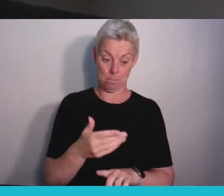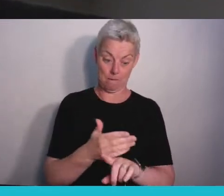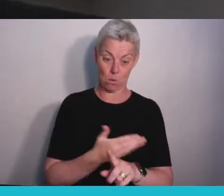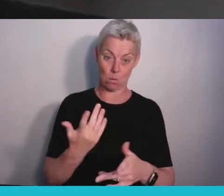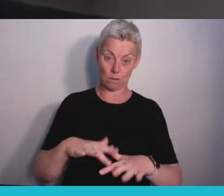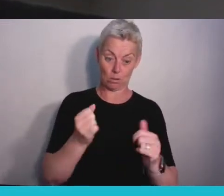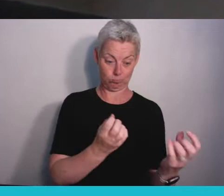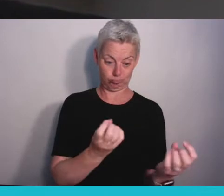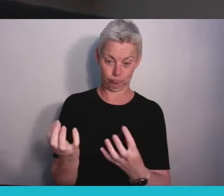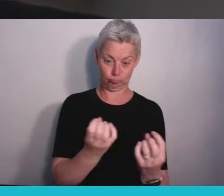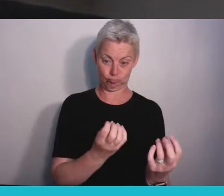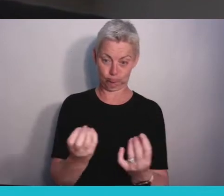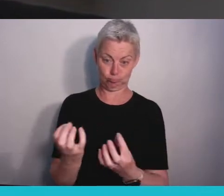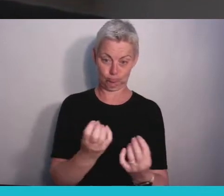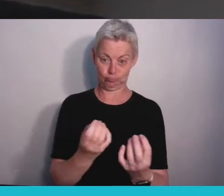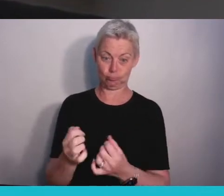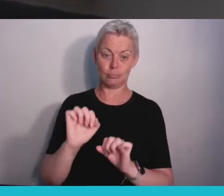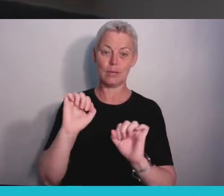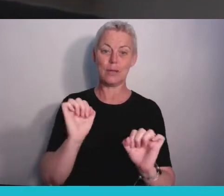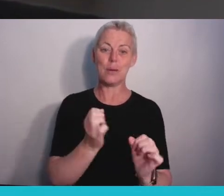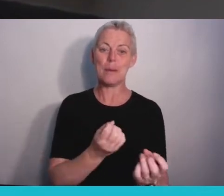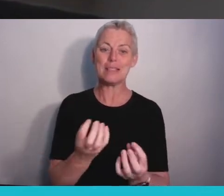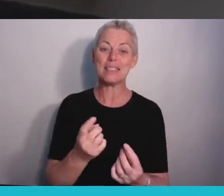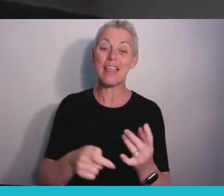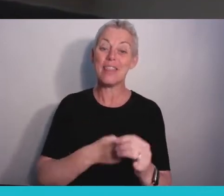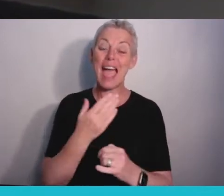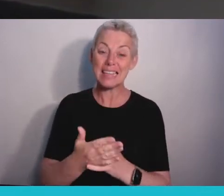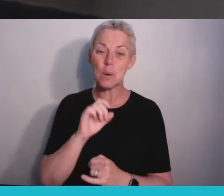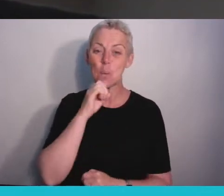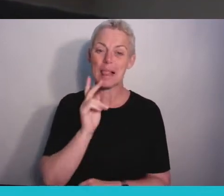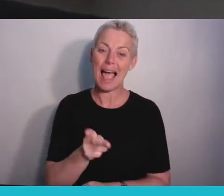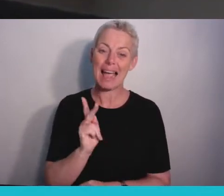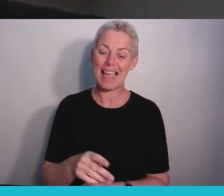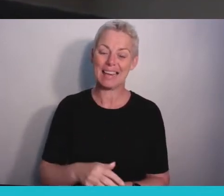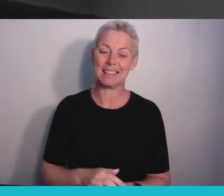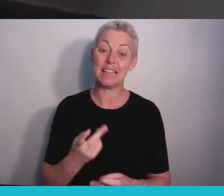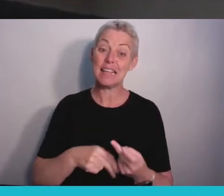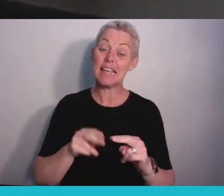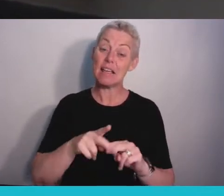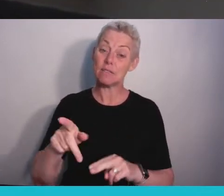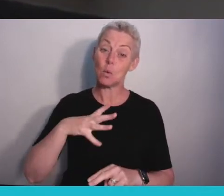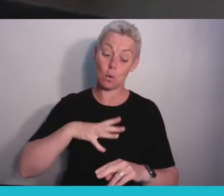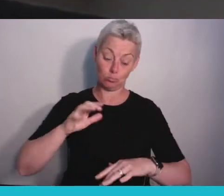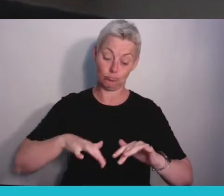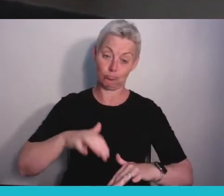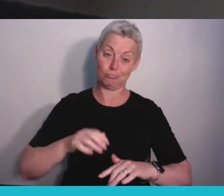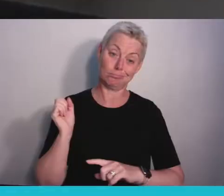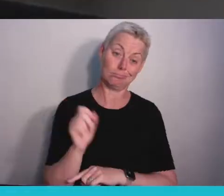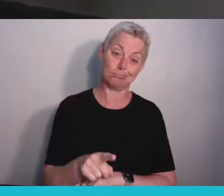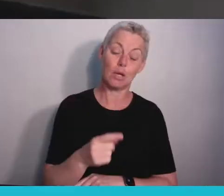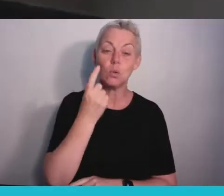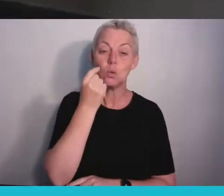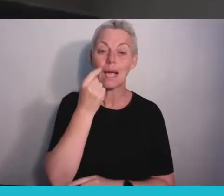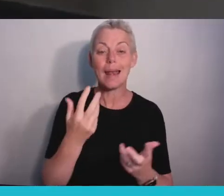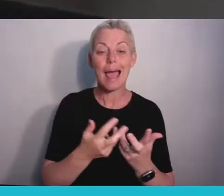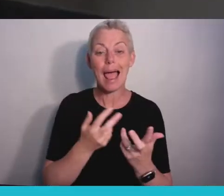again at the end of the event and if you haven’t yet had a chance to submit a message you can do so now via the link in the chat.